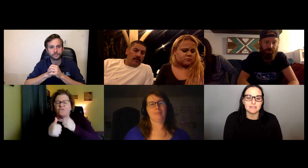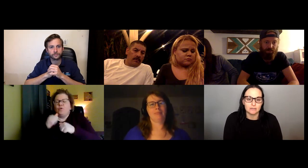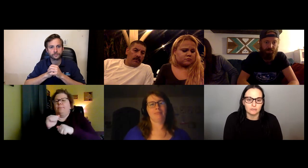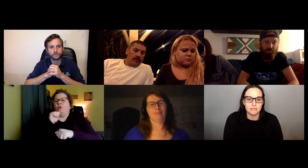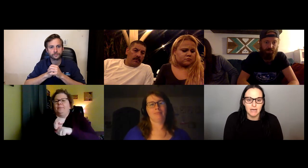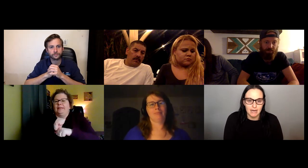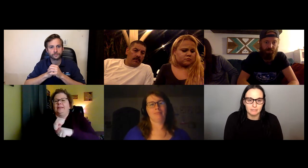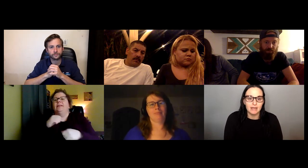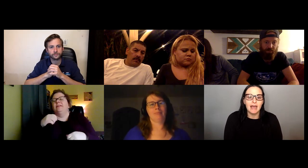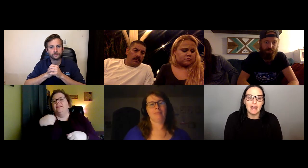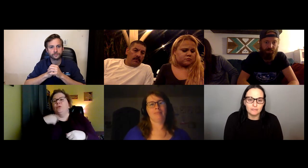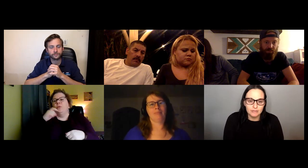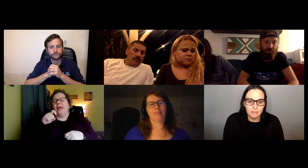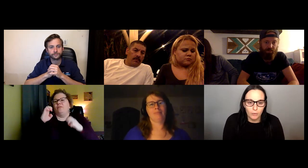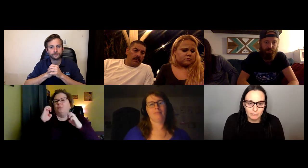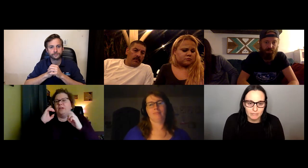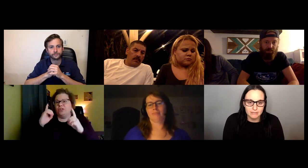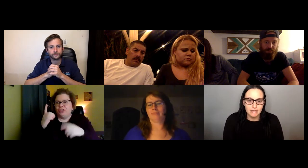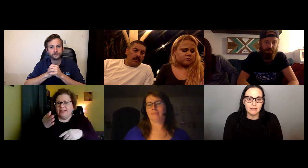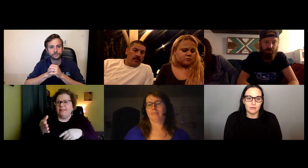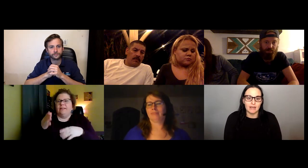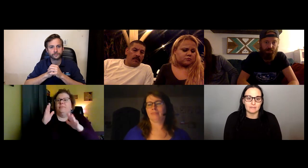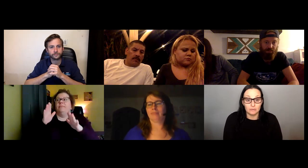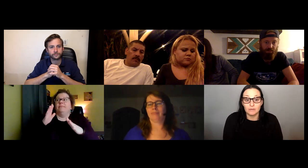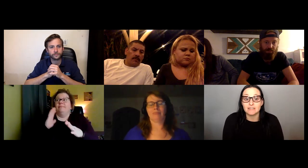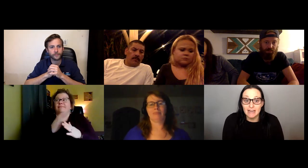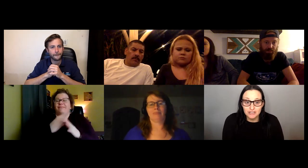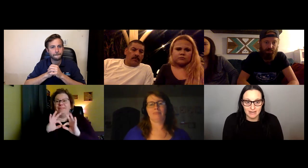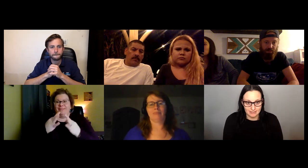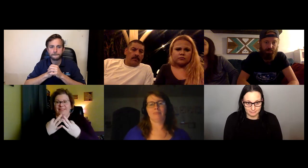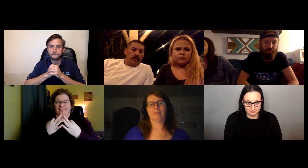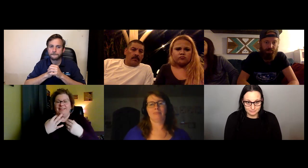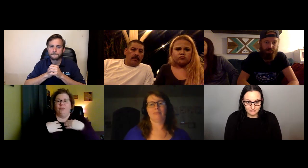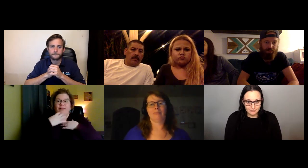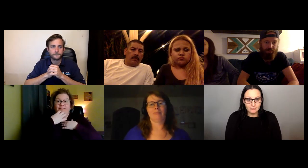single time every appointment that we have and we